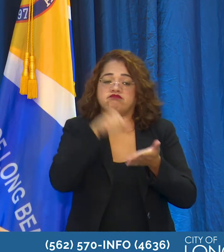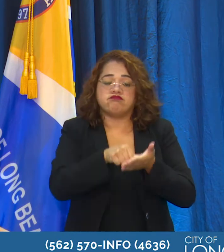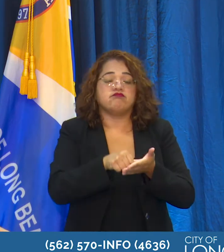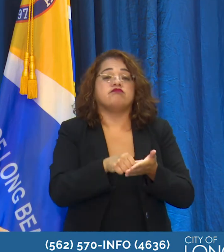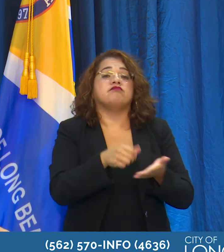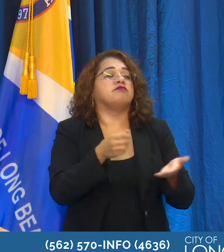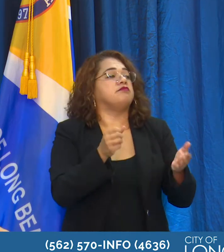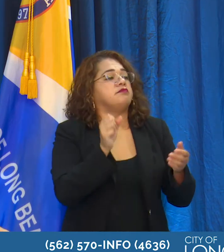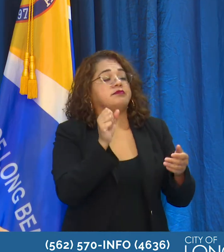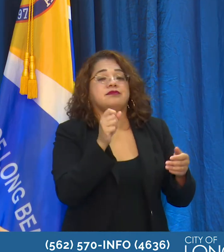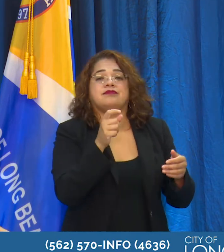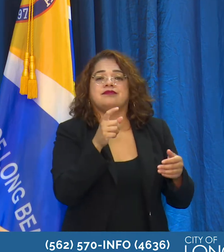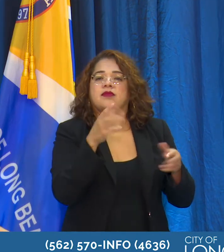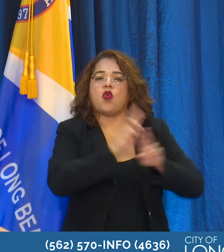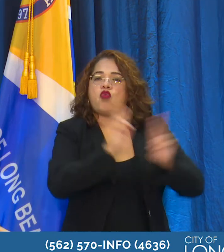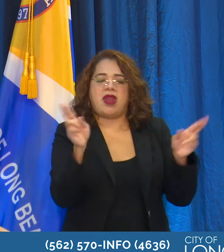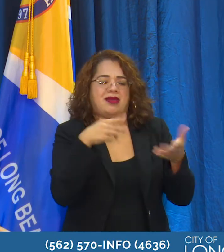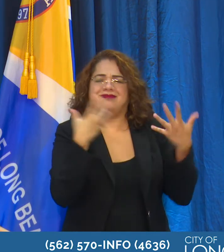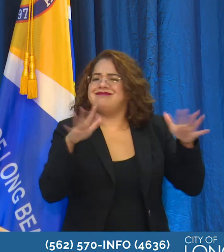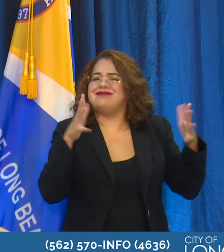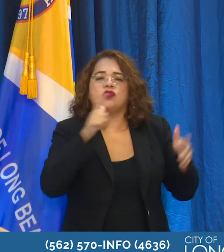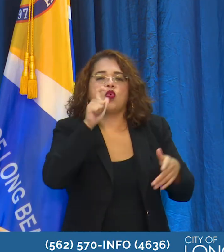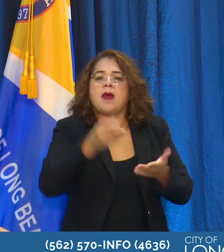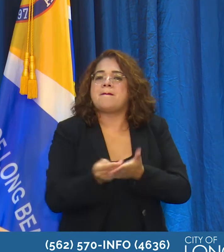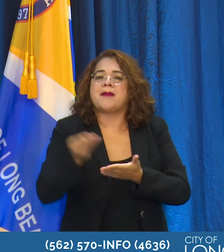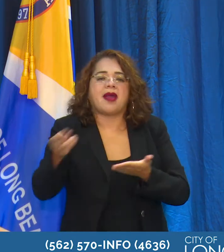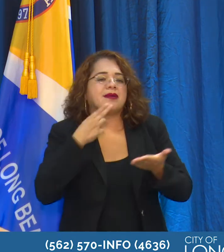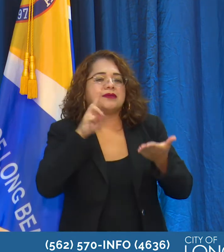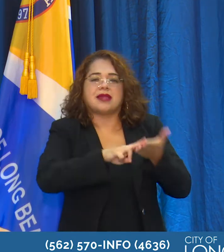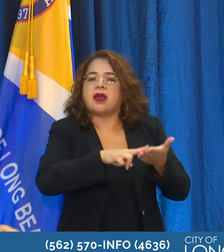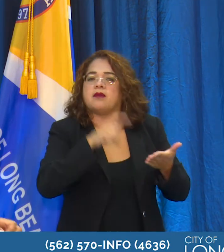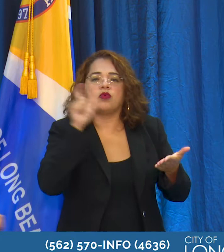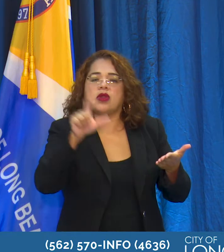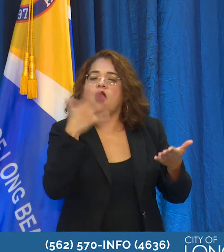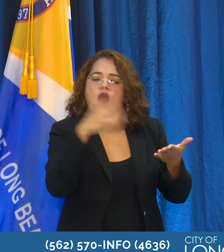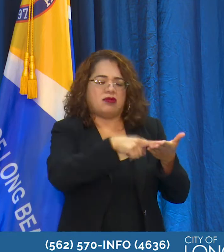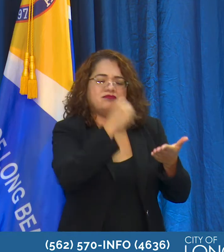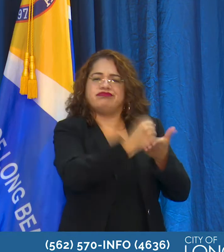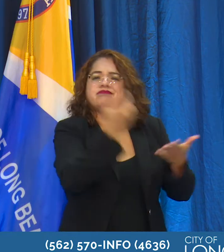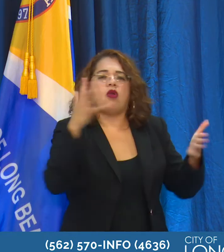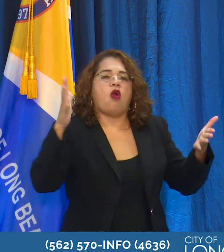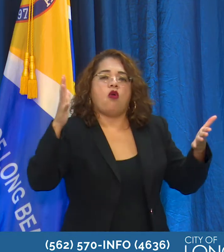If you prefer to drop it off at one of these secure locations, you can do so as well.